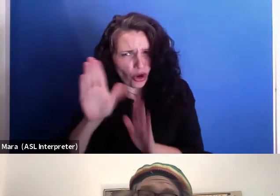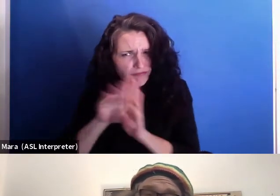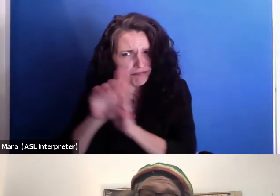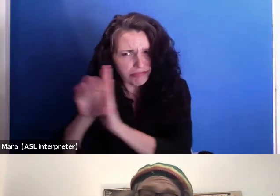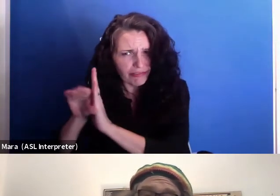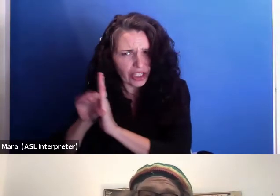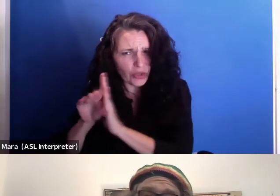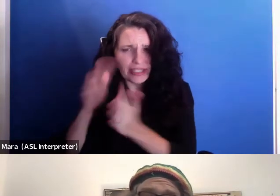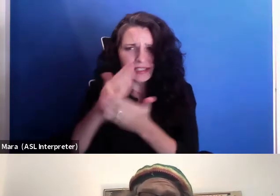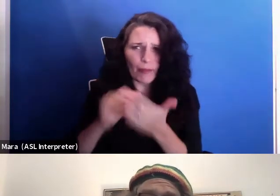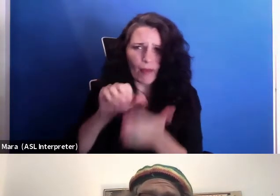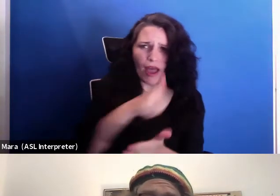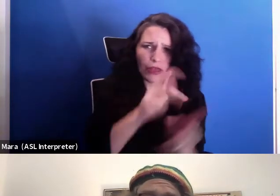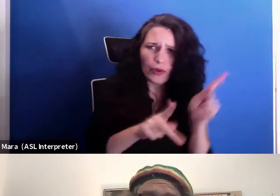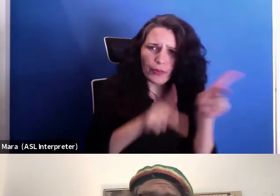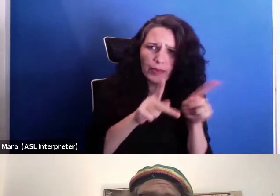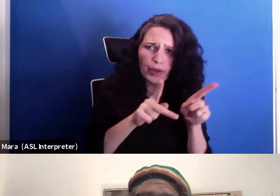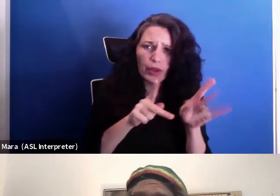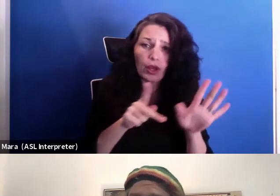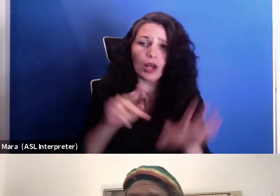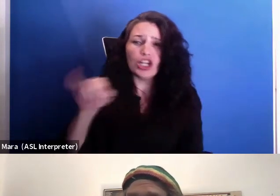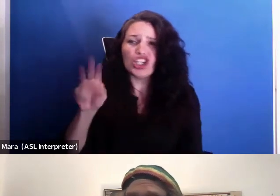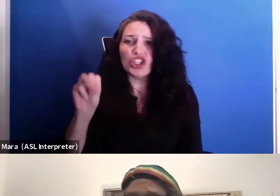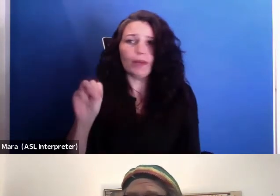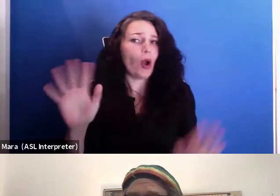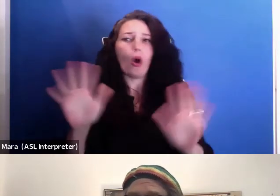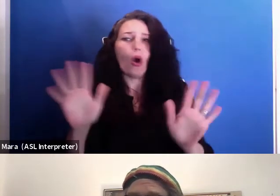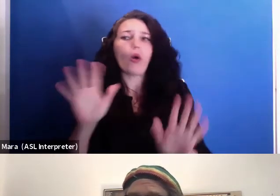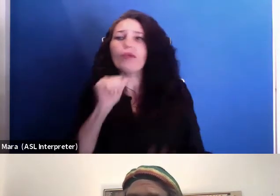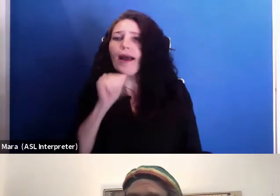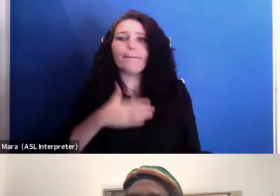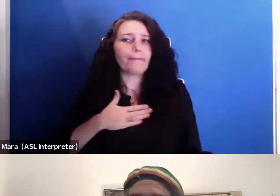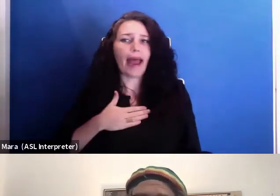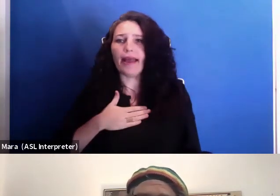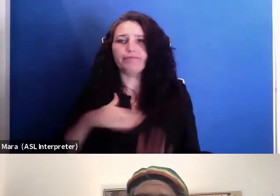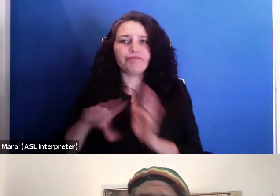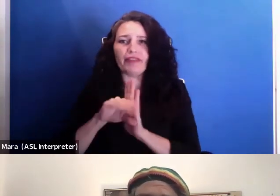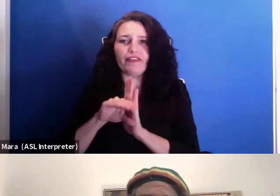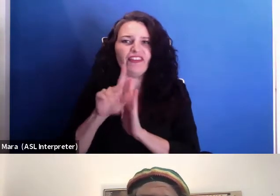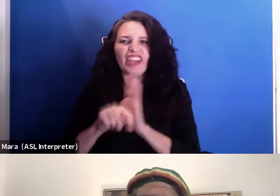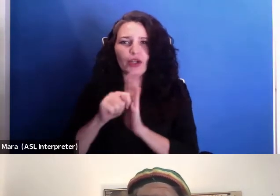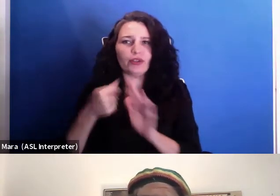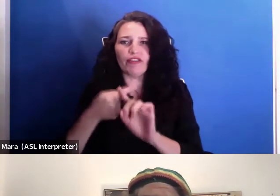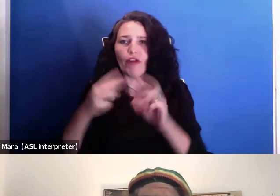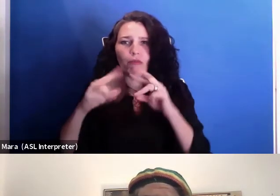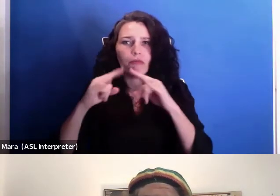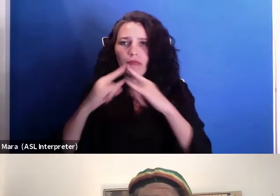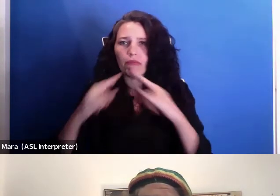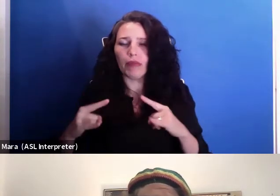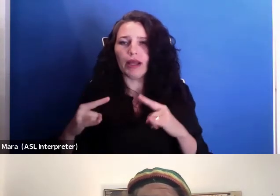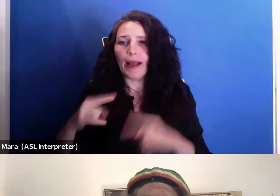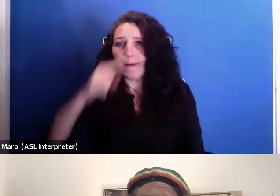Oh, well, no, none of that was mine. The black and white footage was done by this group called the People's Video Theater